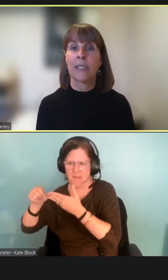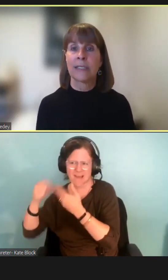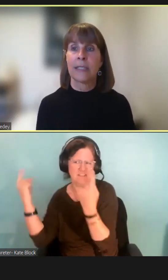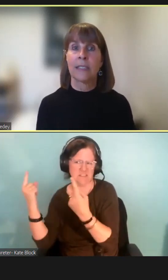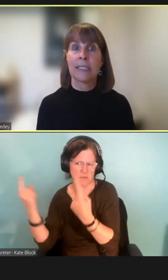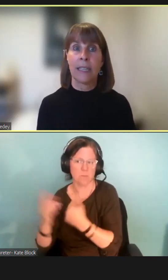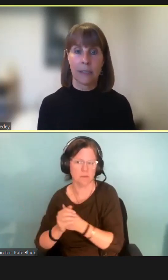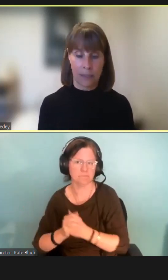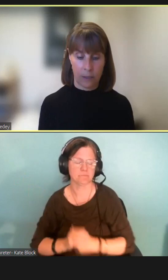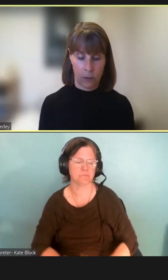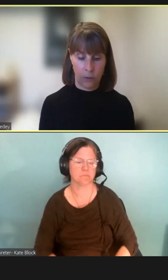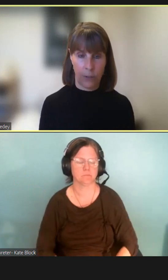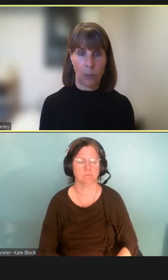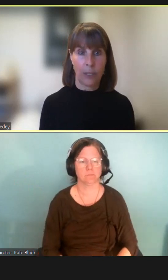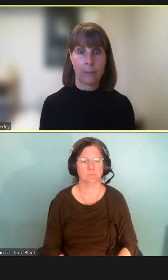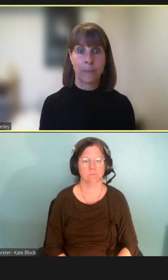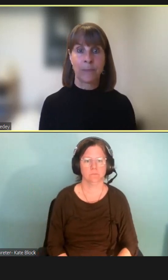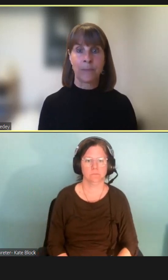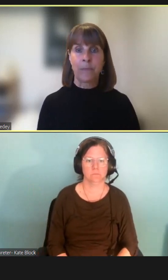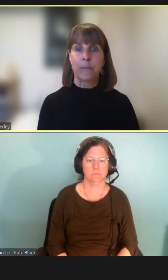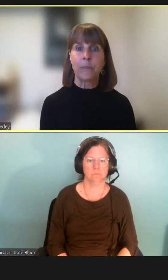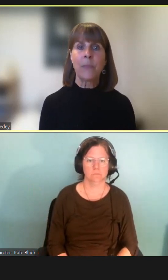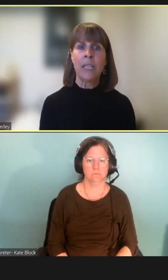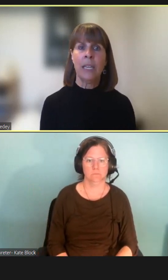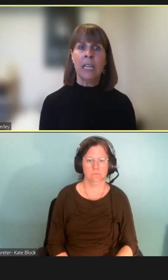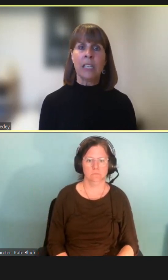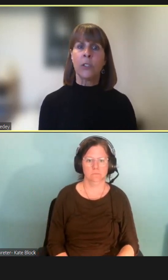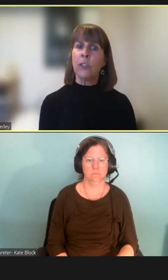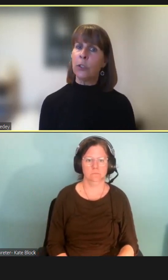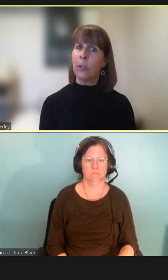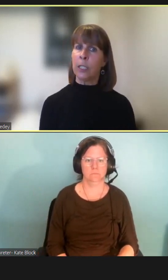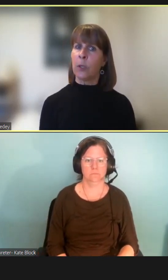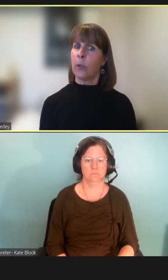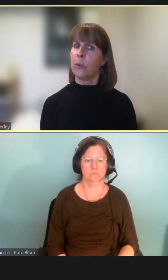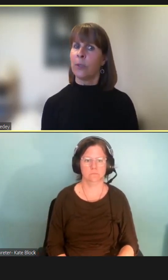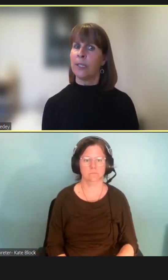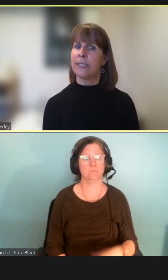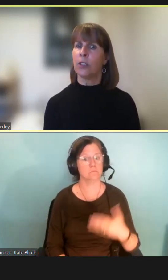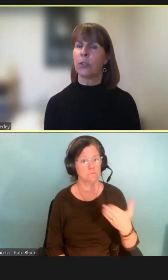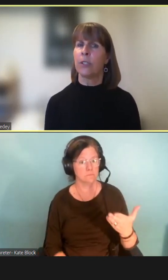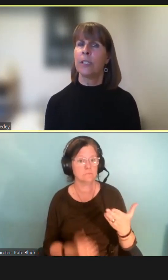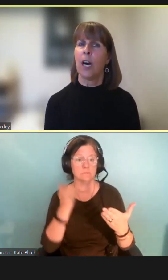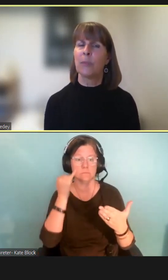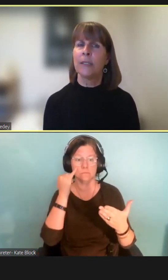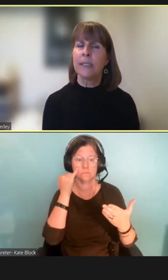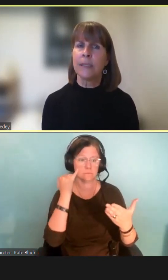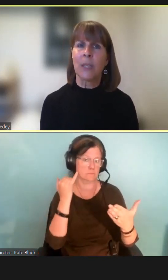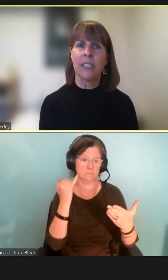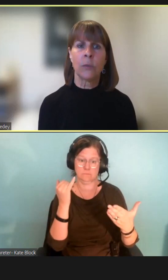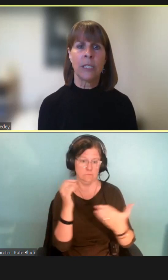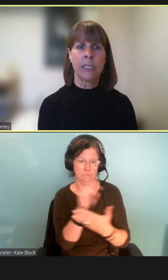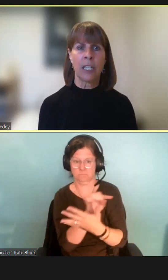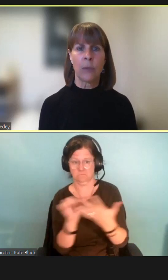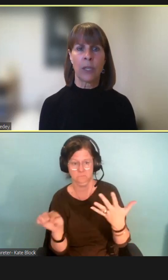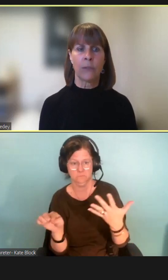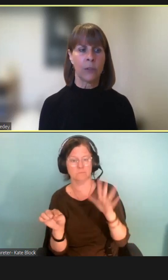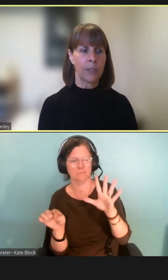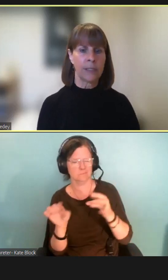sent in a text to a family so if you do end up going with one of these alternative options I just want to talk about a few things that